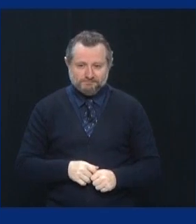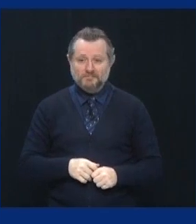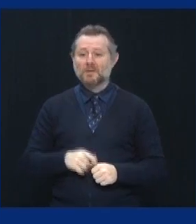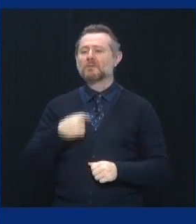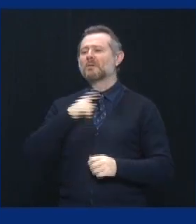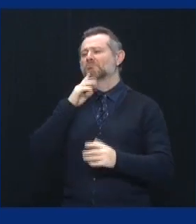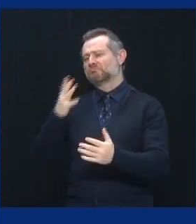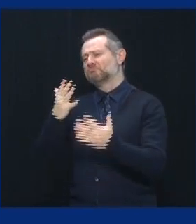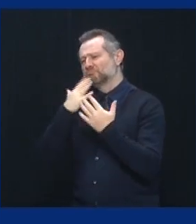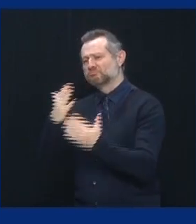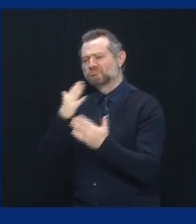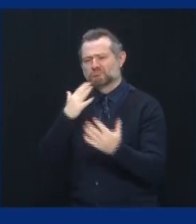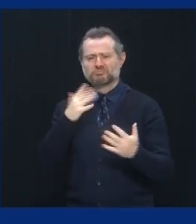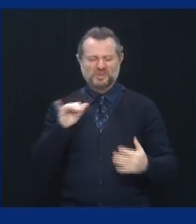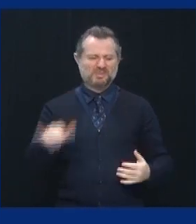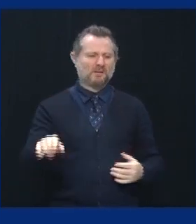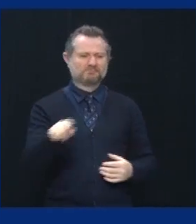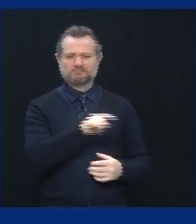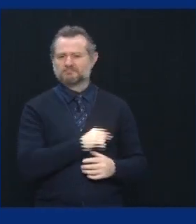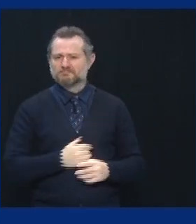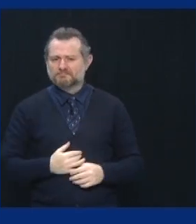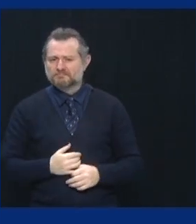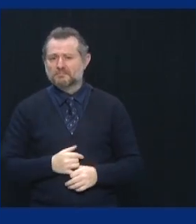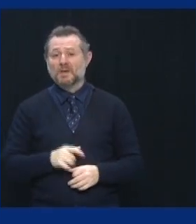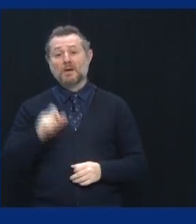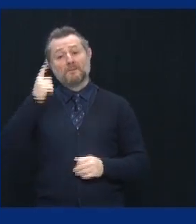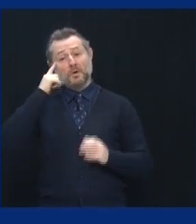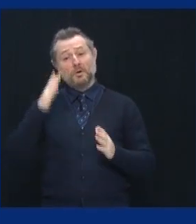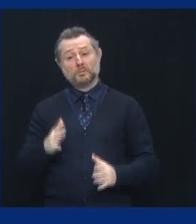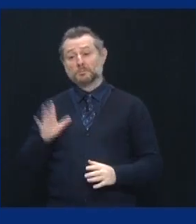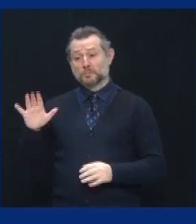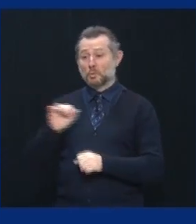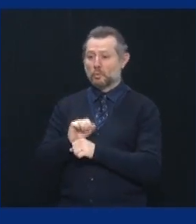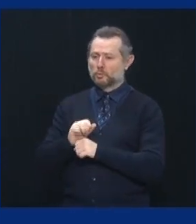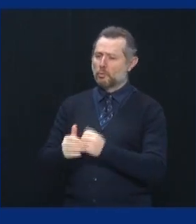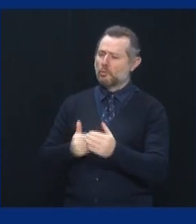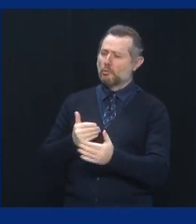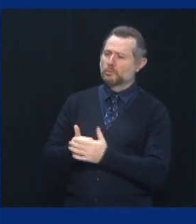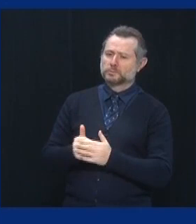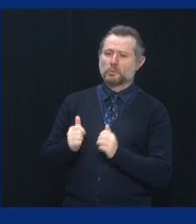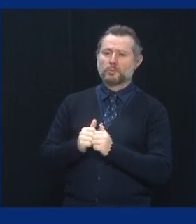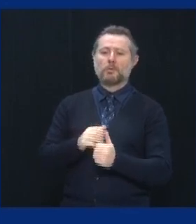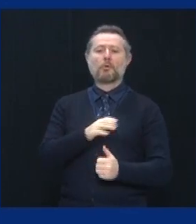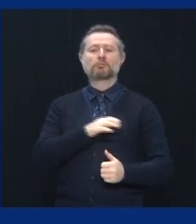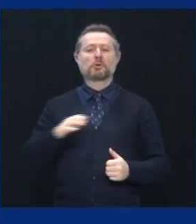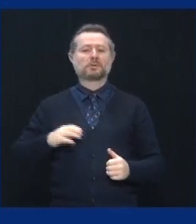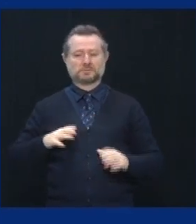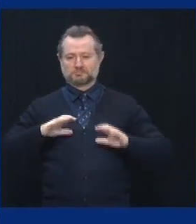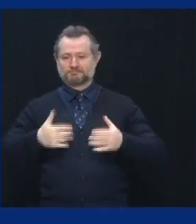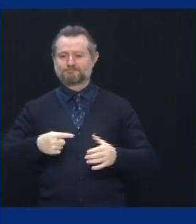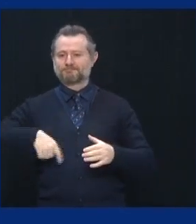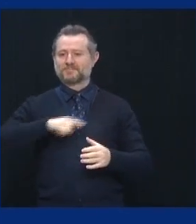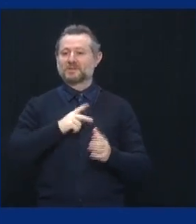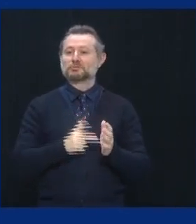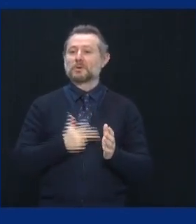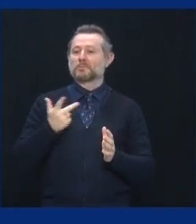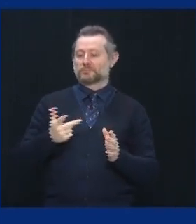VACCINATIONS ARE AVAILABLE TO THOSE WHO NEED IT THE MOST. AND WE'RE SO THANKFUL FOR THAT.